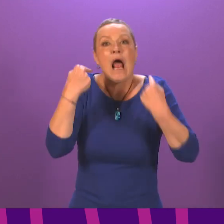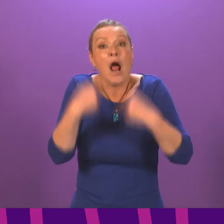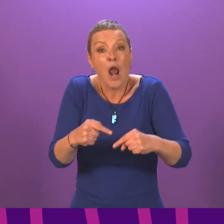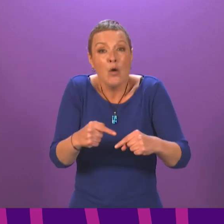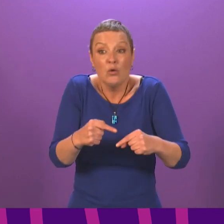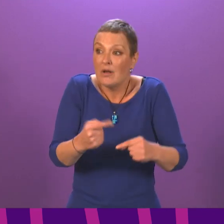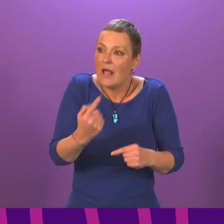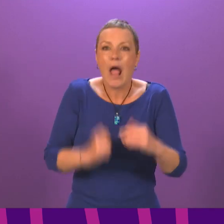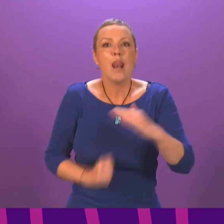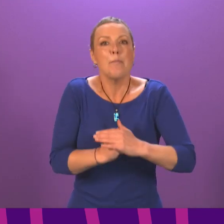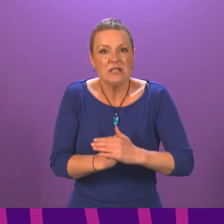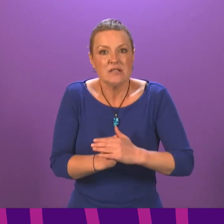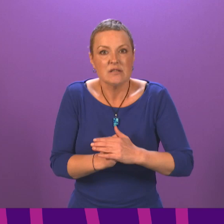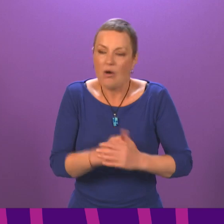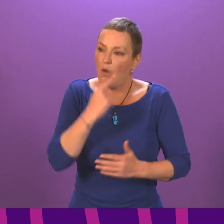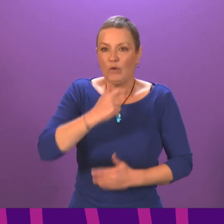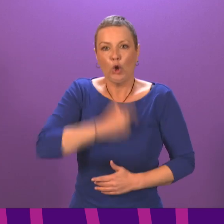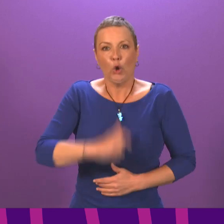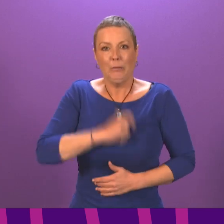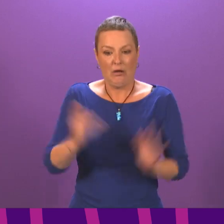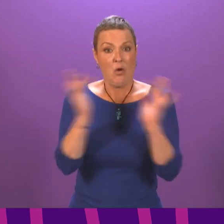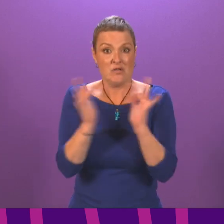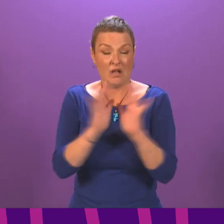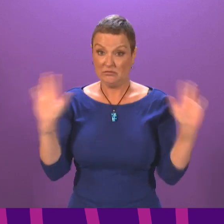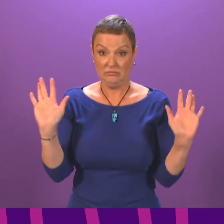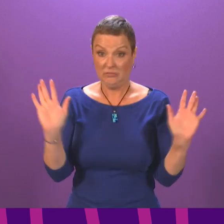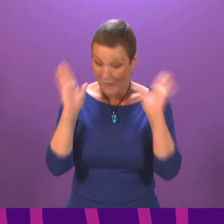to happen without the virus running out of control. Therefore, we have to limit overall